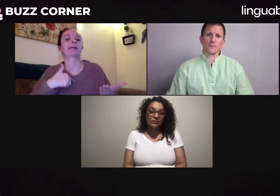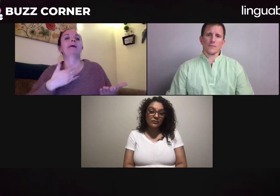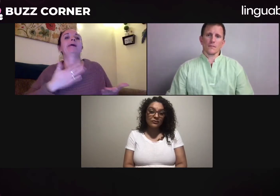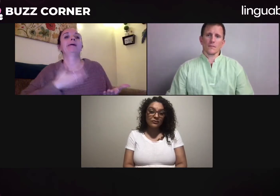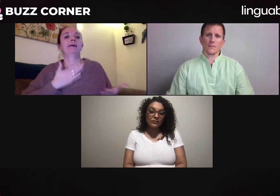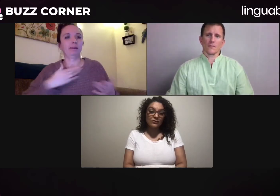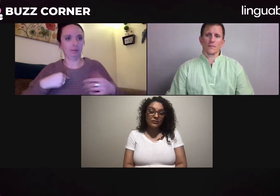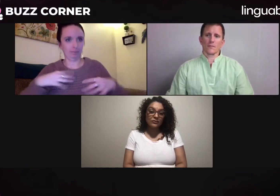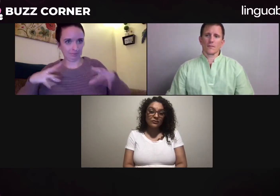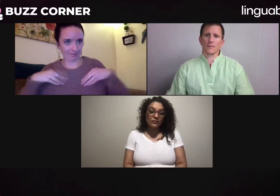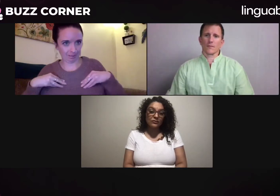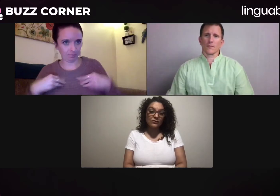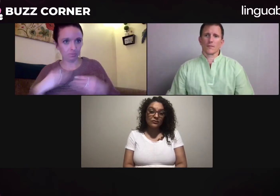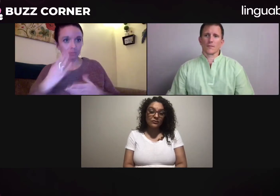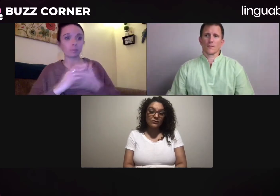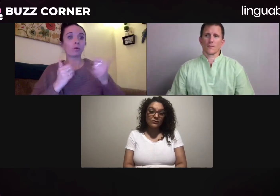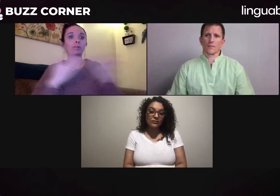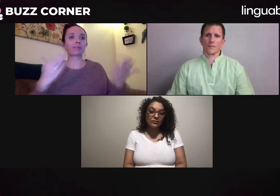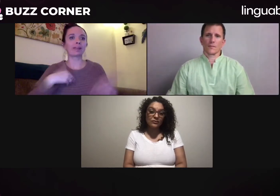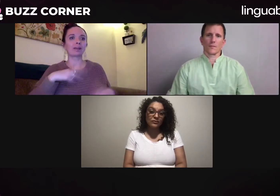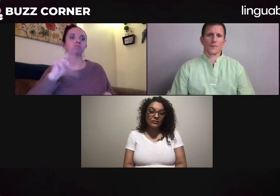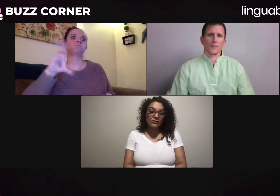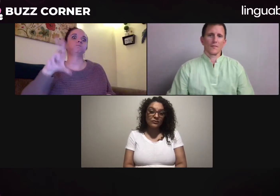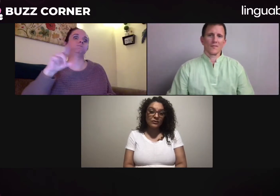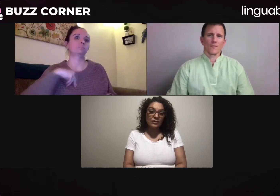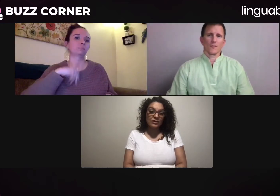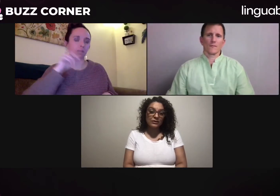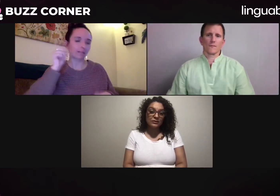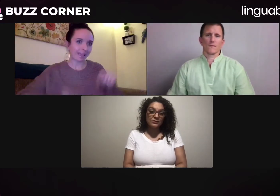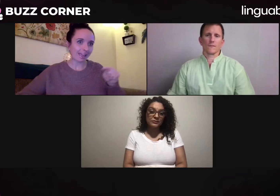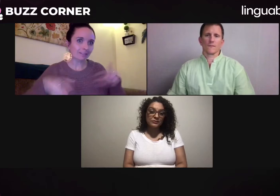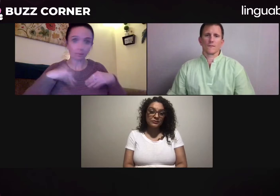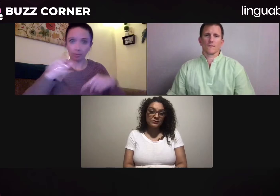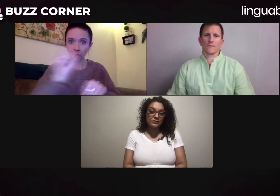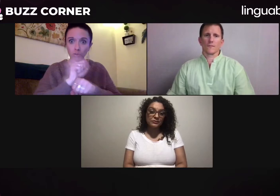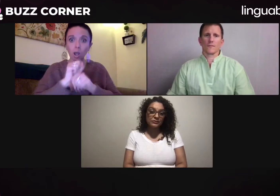Some that are really willing to accept particular jobs